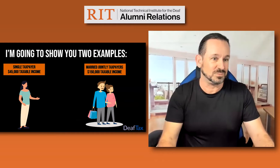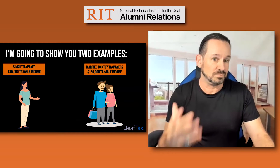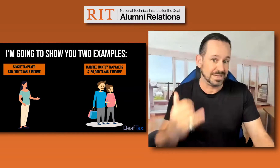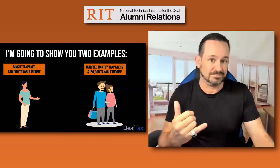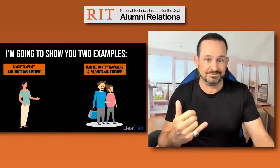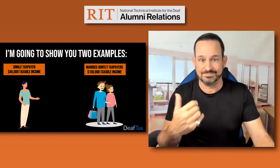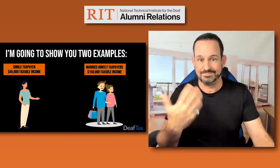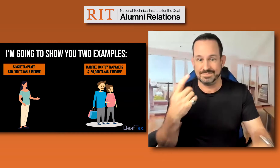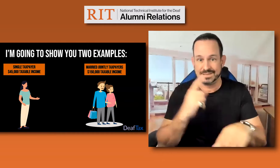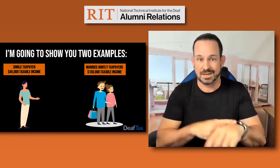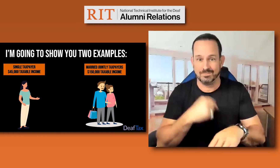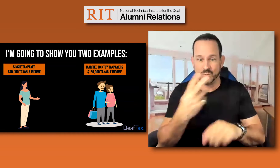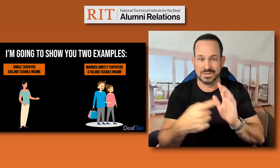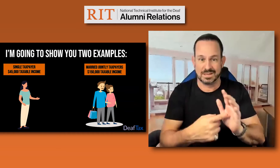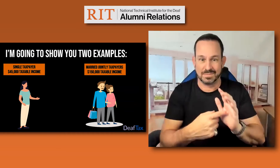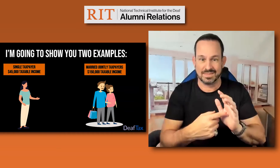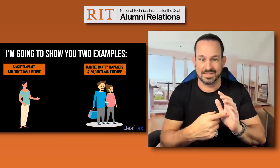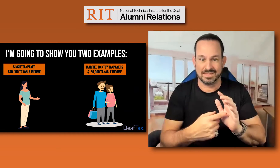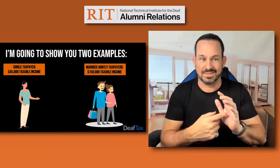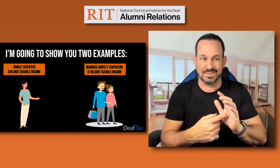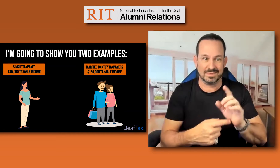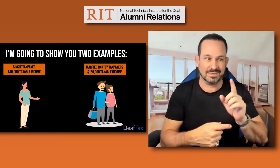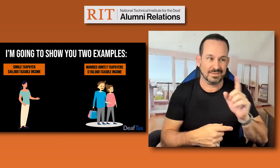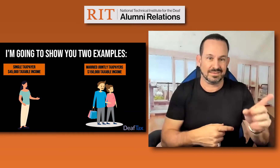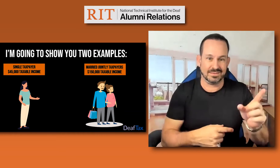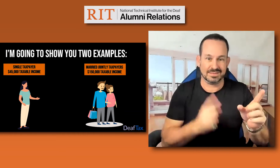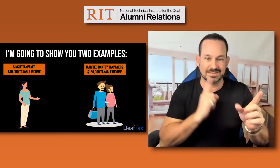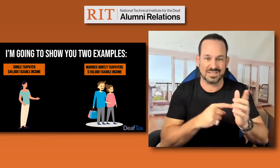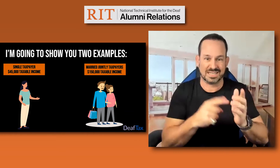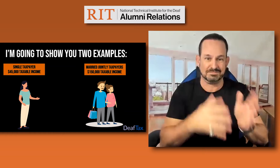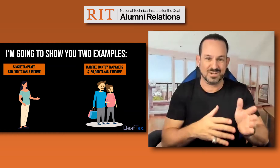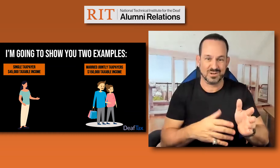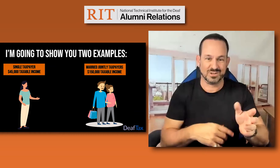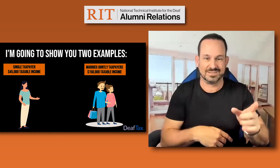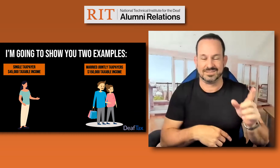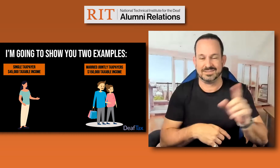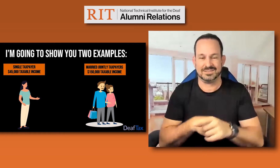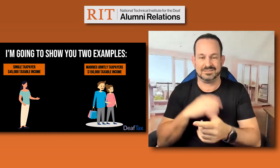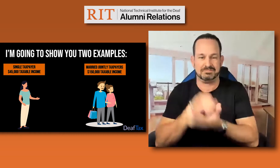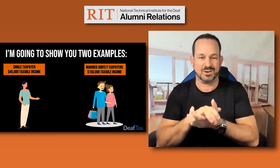Now it's time for us to take a look at a couple of examples.